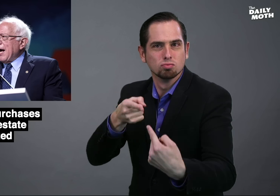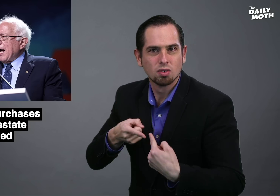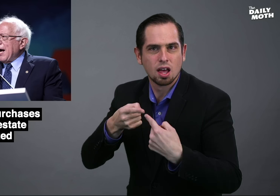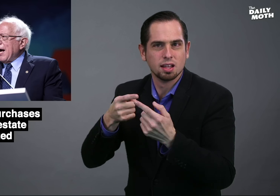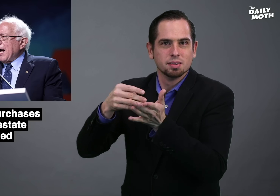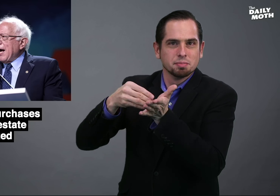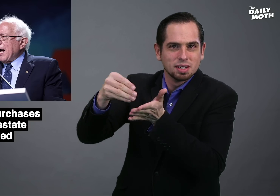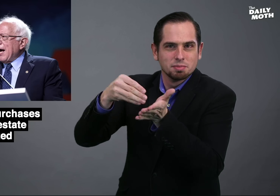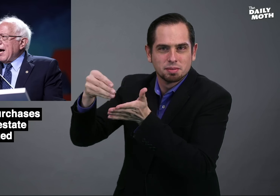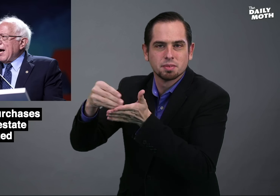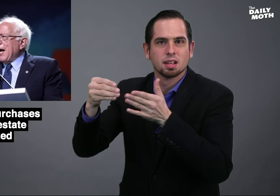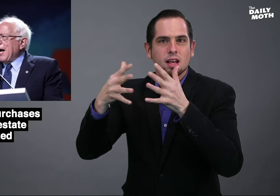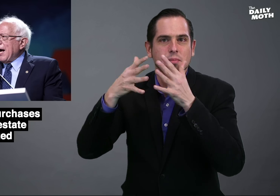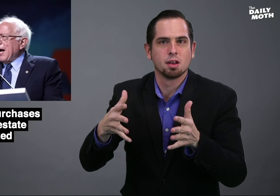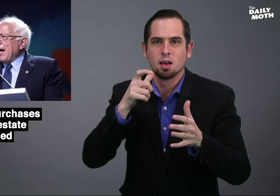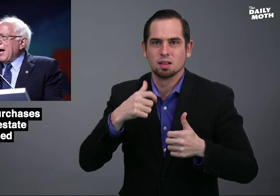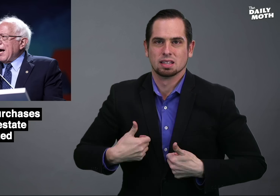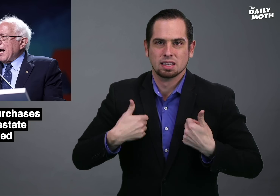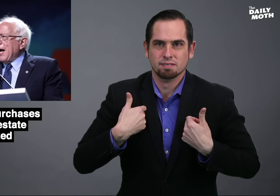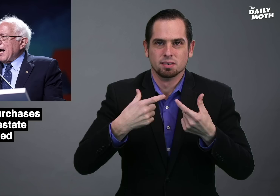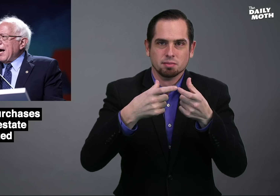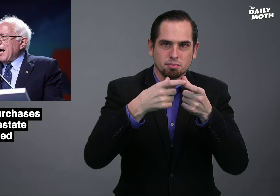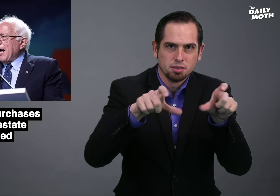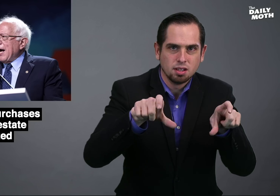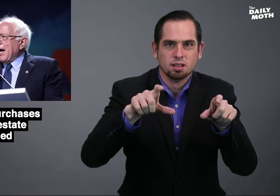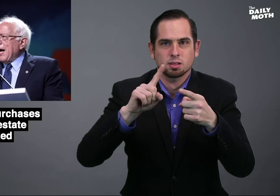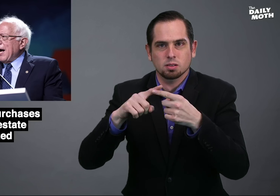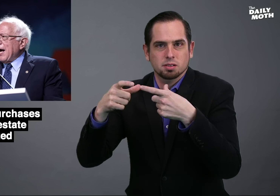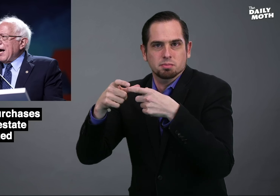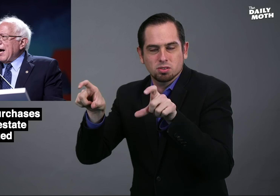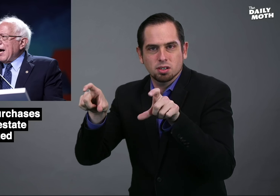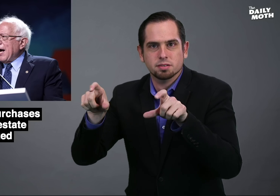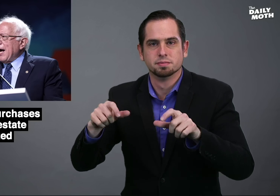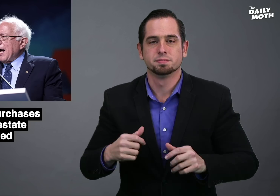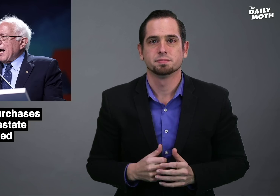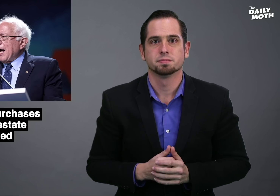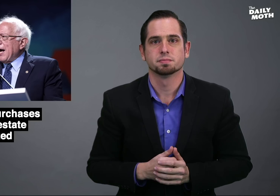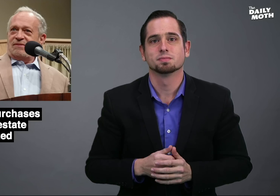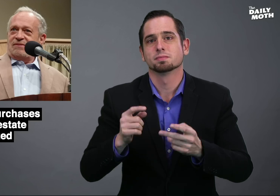and struggle of millions of Americans who are living paycheck to paycheck."